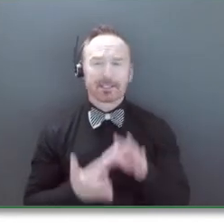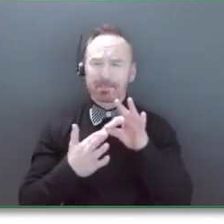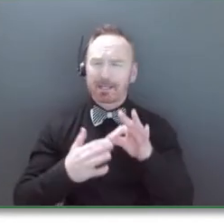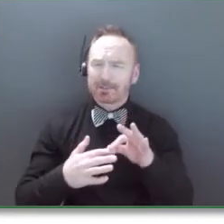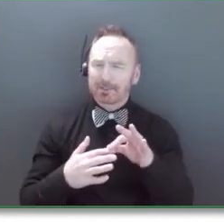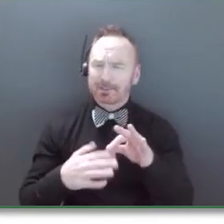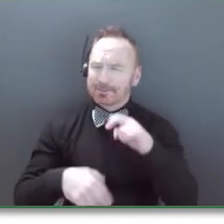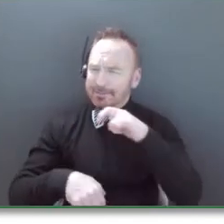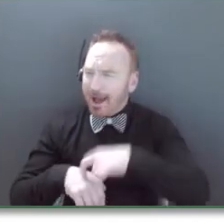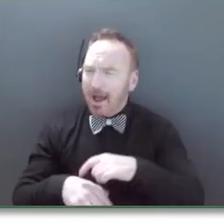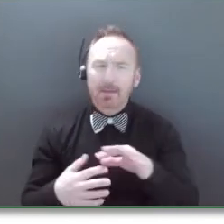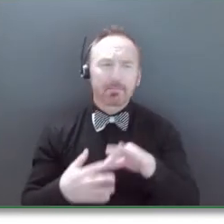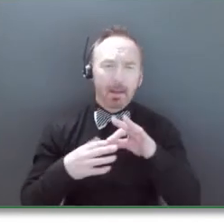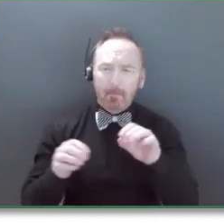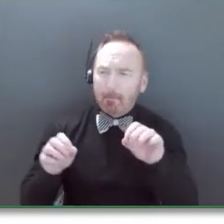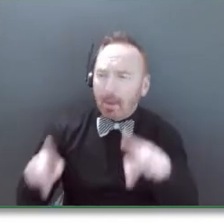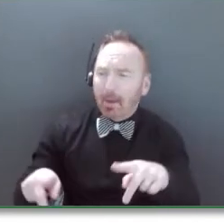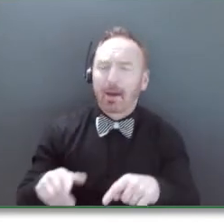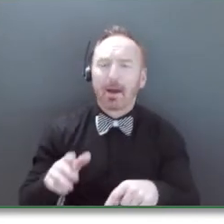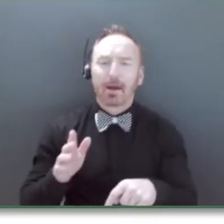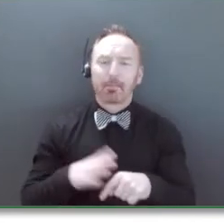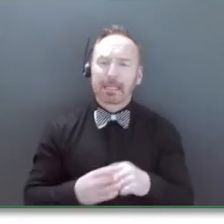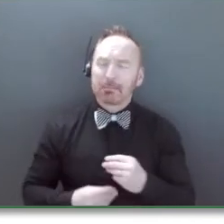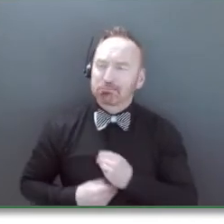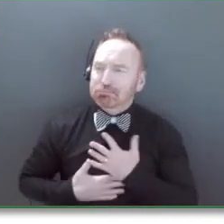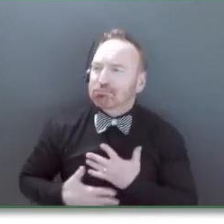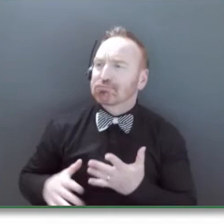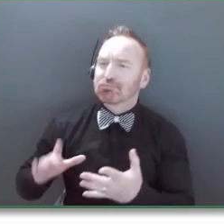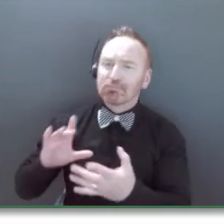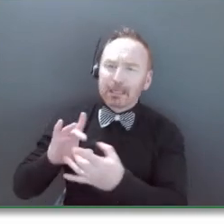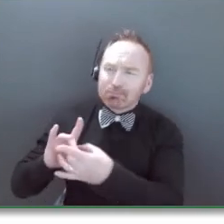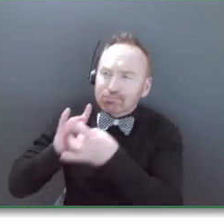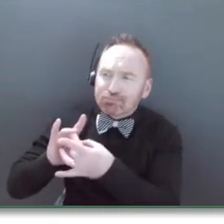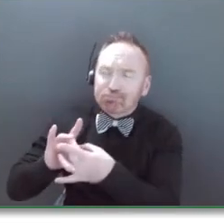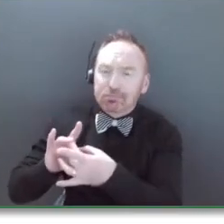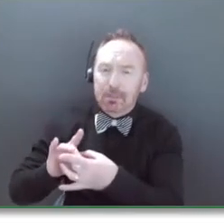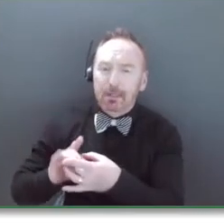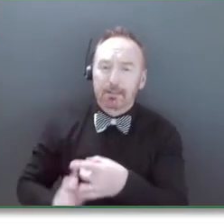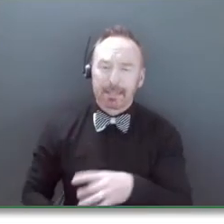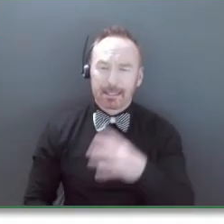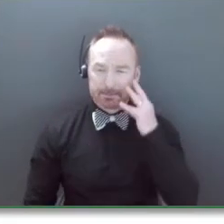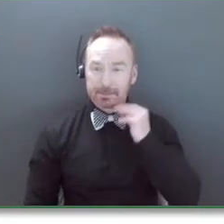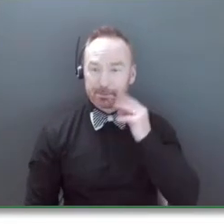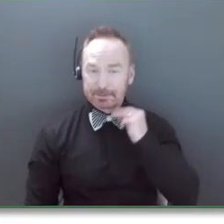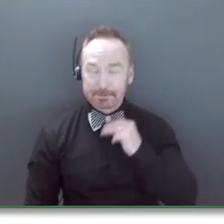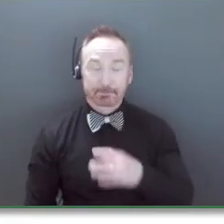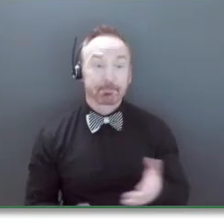you know the fulfillment of of connecting. Next slide please.